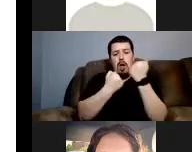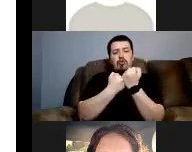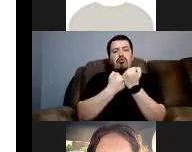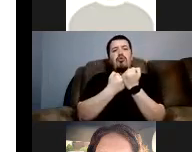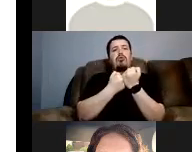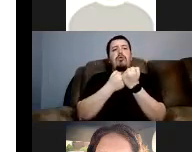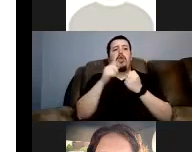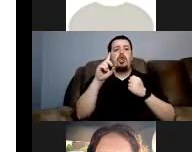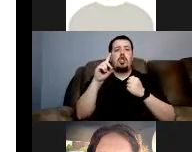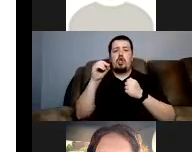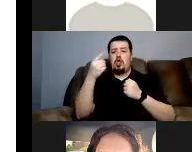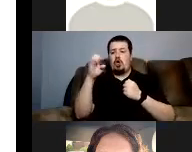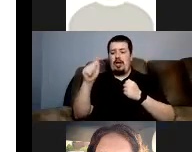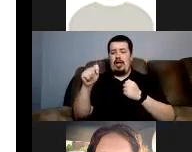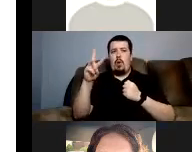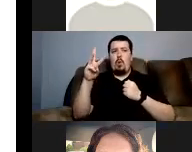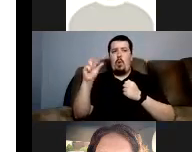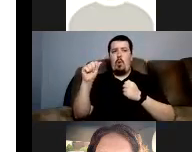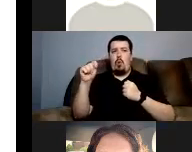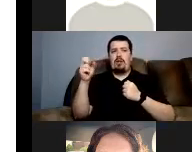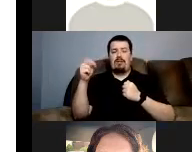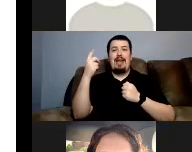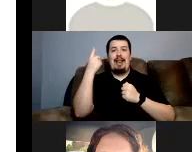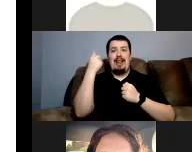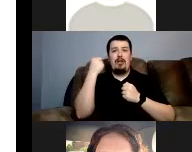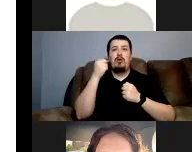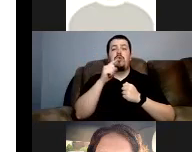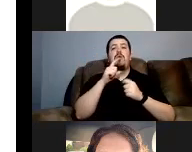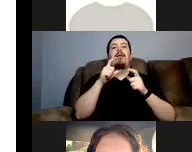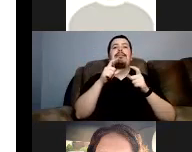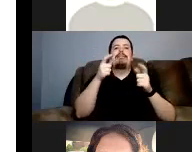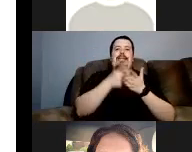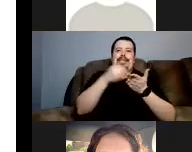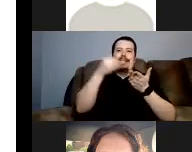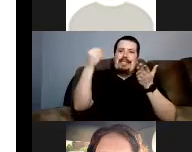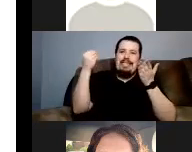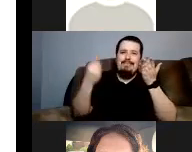Watson. Last year it had a really large fiscal note meaning that the state determined it would cost